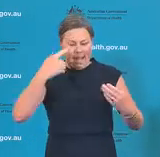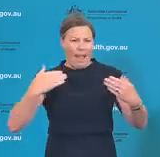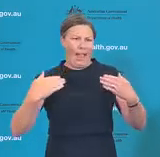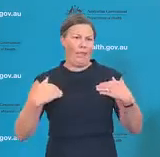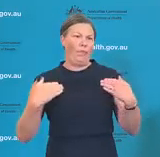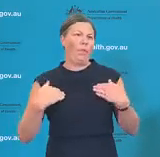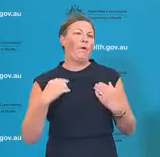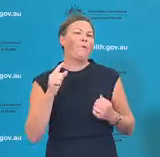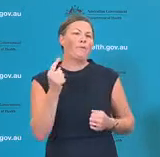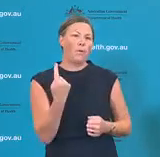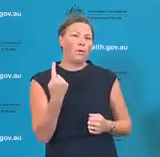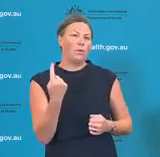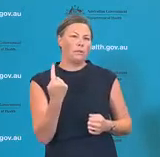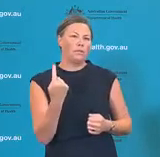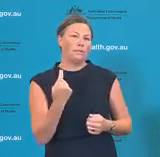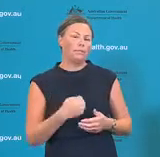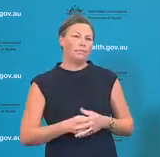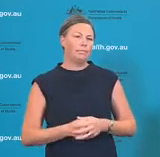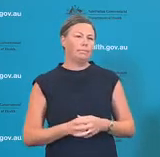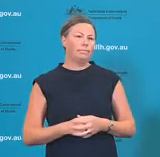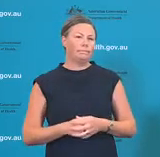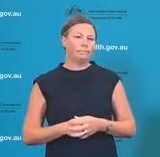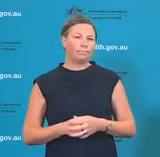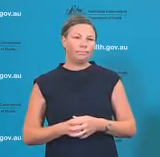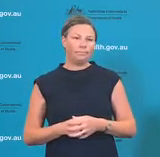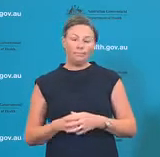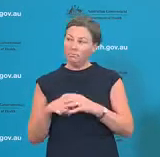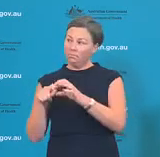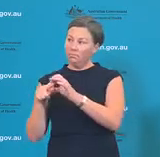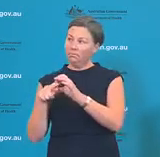and we will need to see that continue. JOURNALIST: Is there a risk of impatience in the